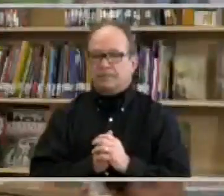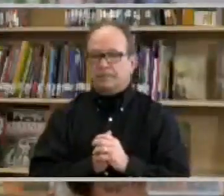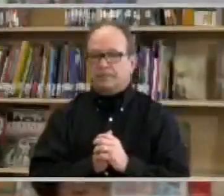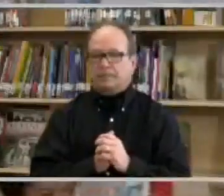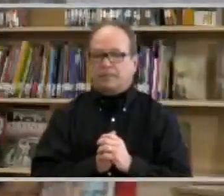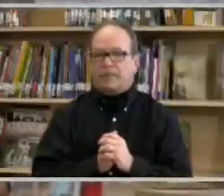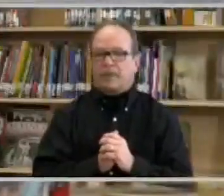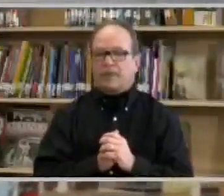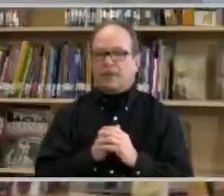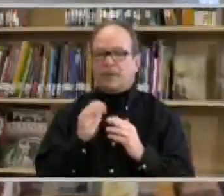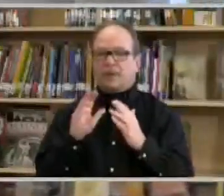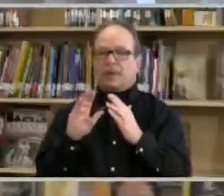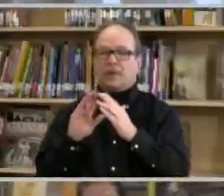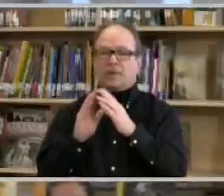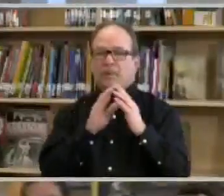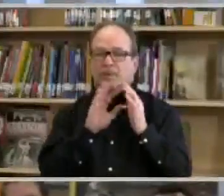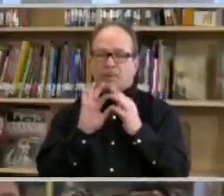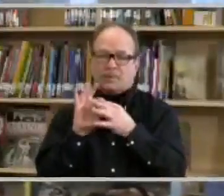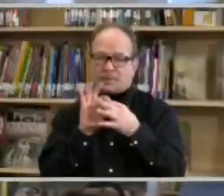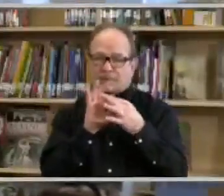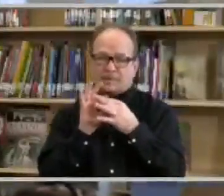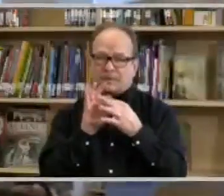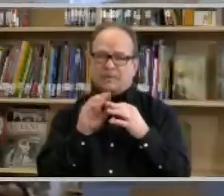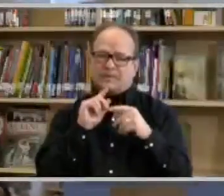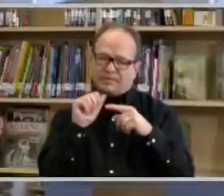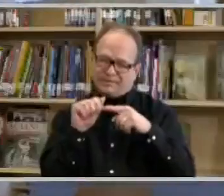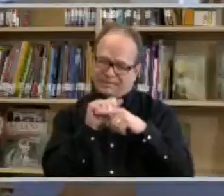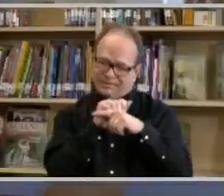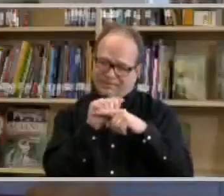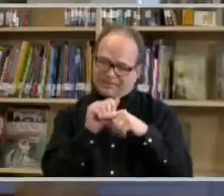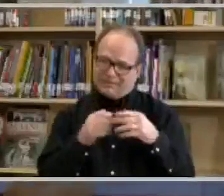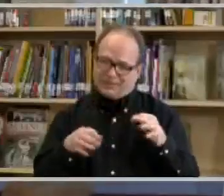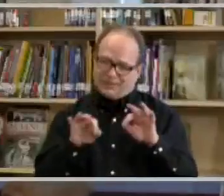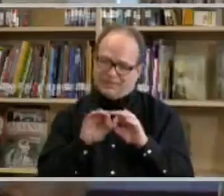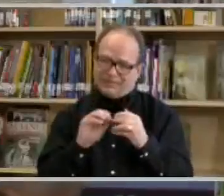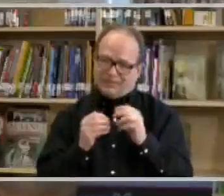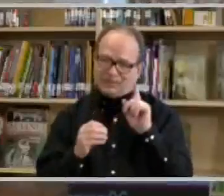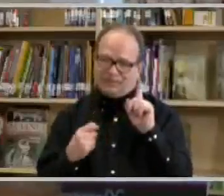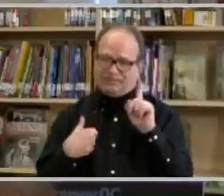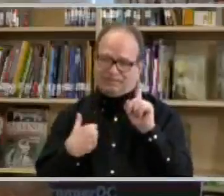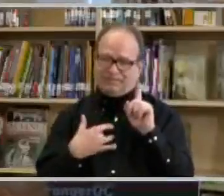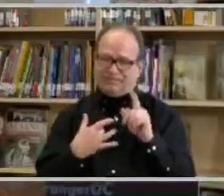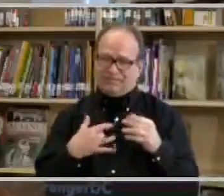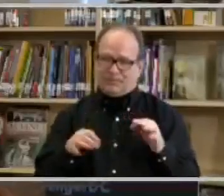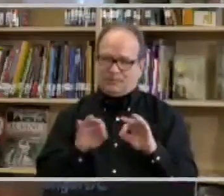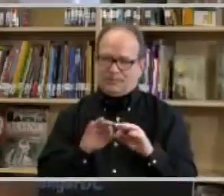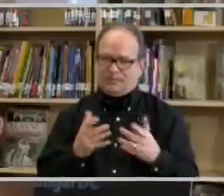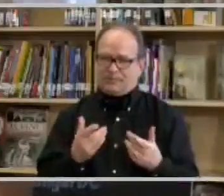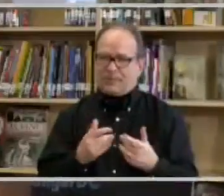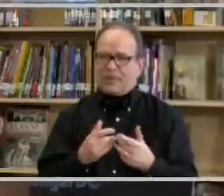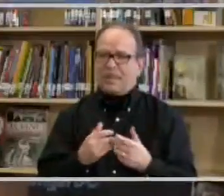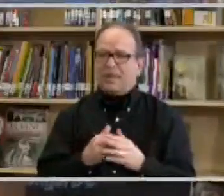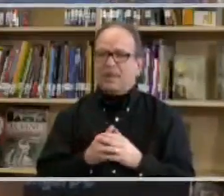I WAS SAYING MORE LIKE COMMUNITY RELATIONS WHICH YOU MENTIONED, AND THE TRAINING. I THINK IT'S THE TRAINING OF THE